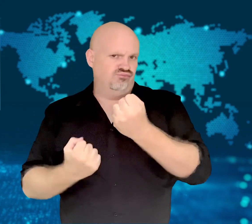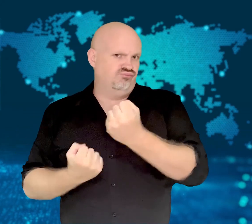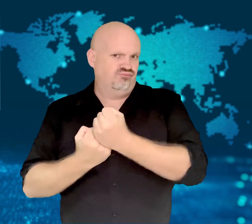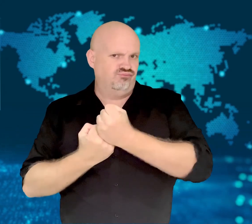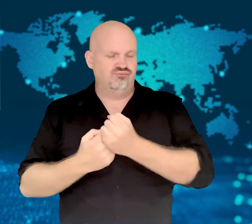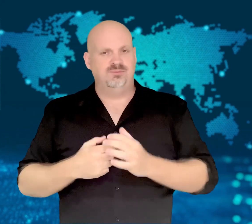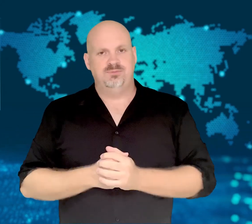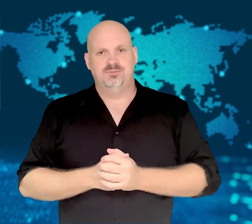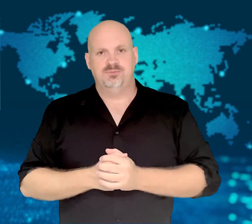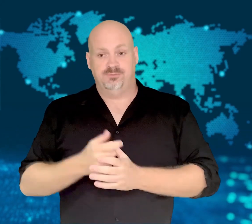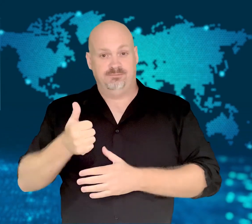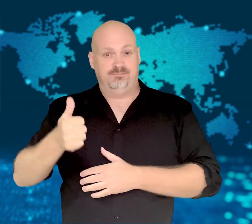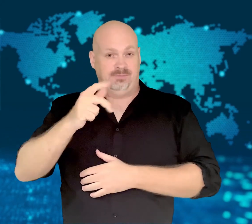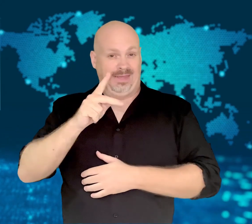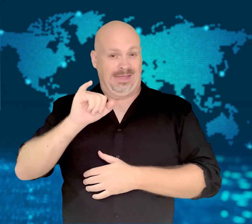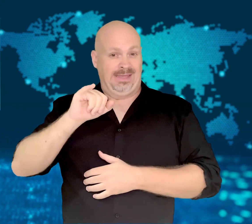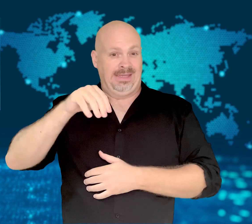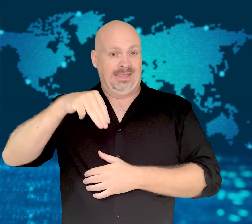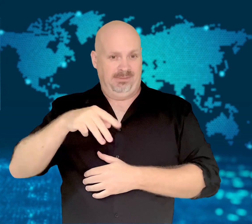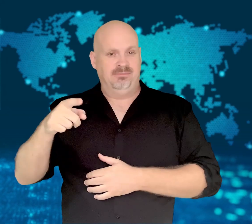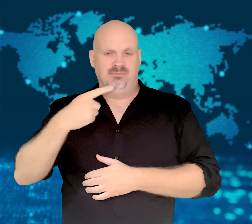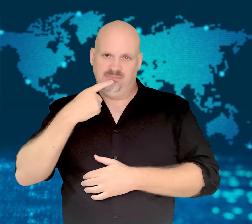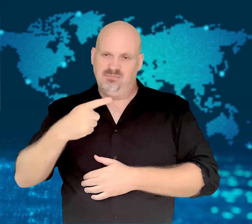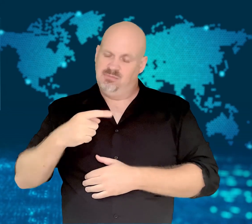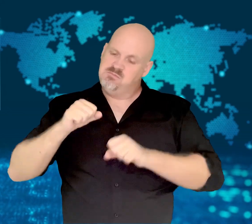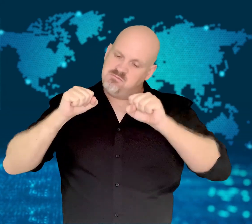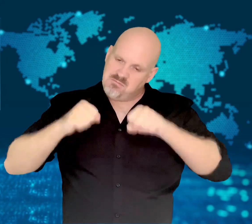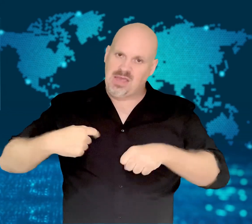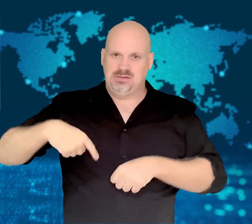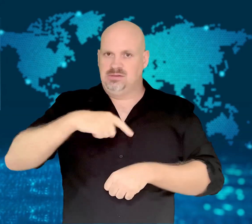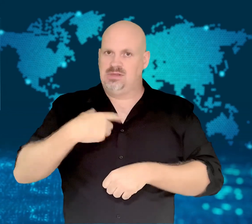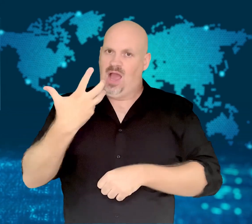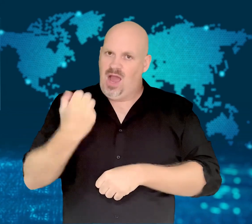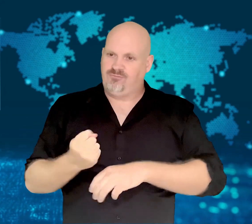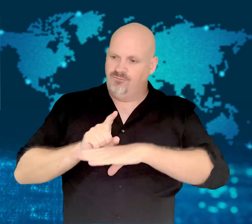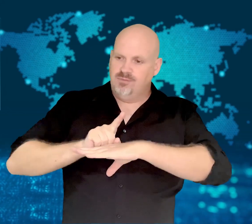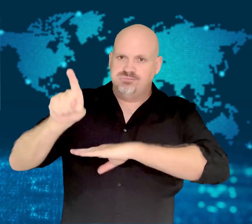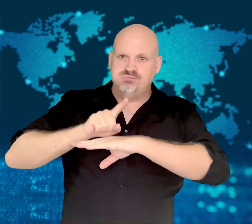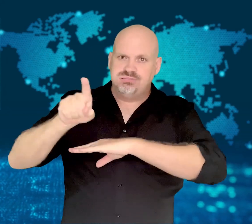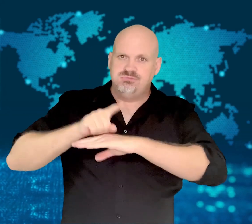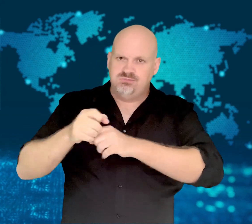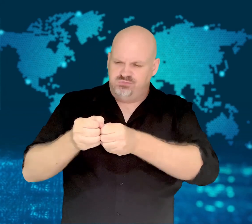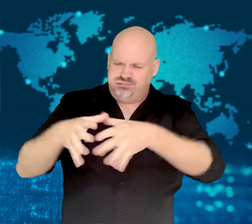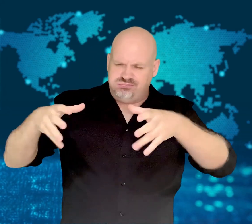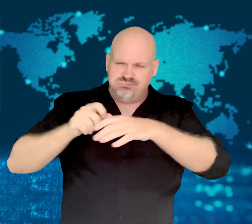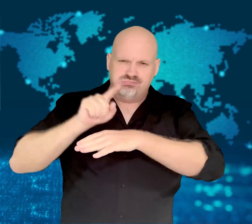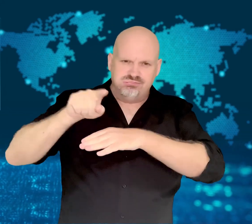Kim said that his country needs nuclear weapons to prevent a crisis